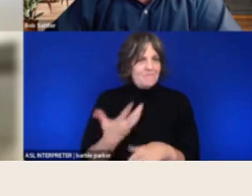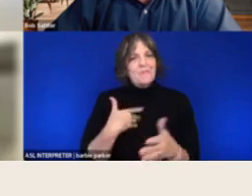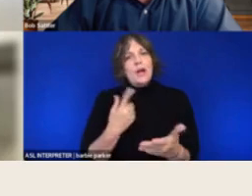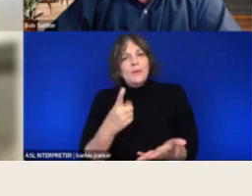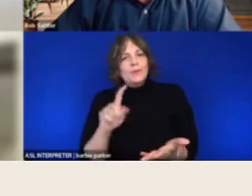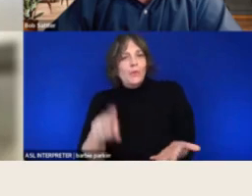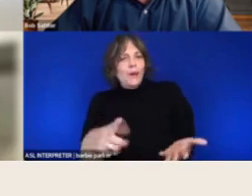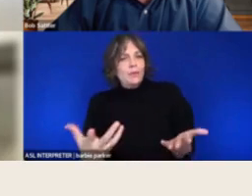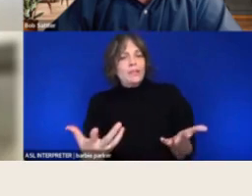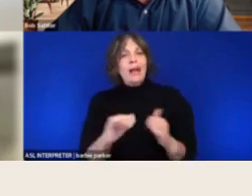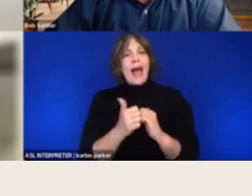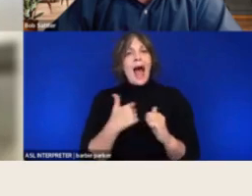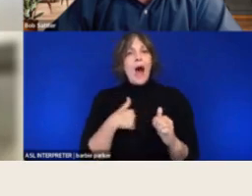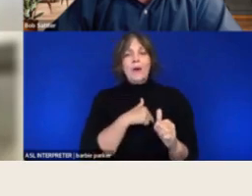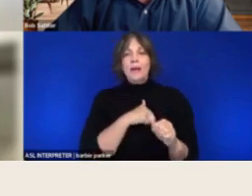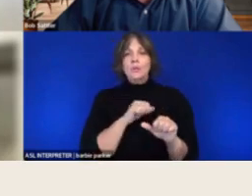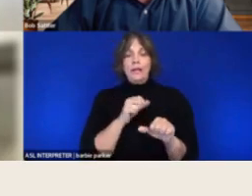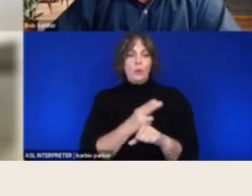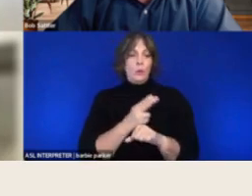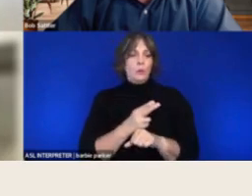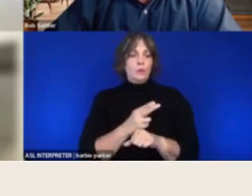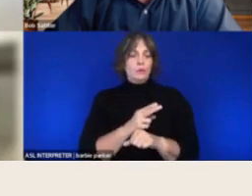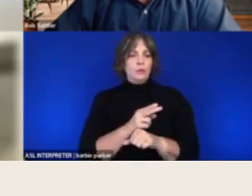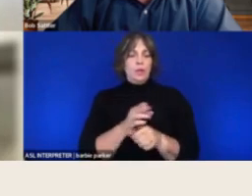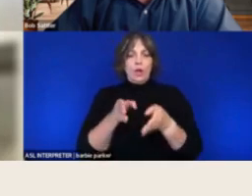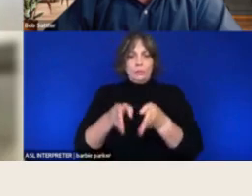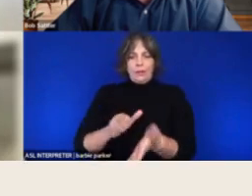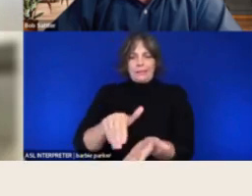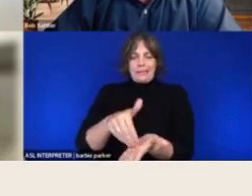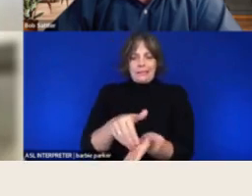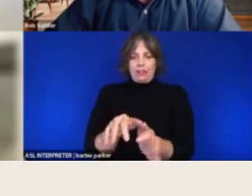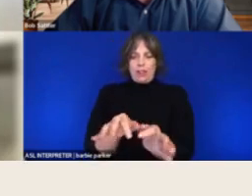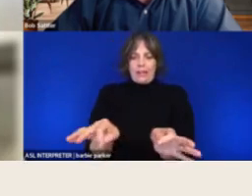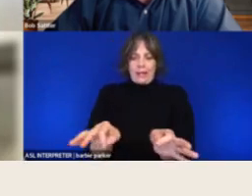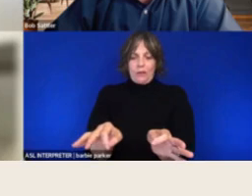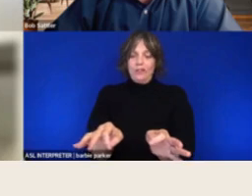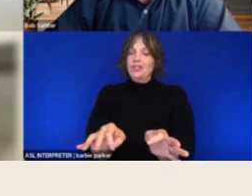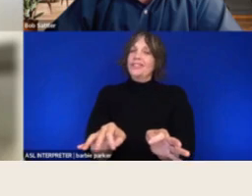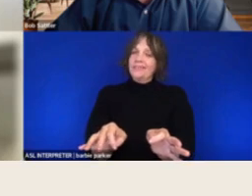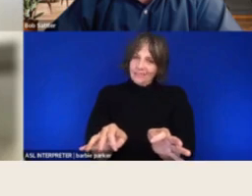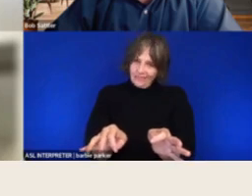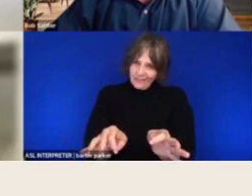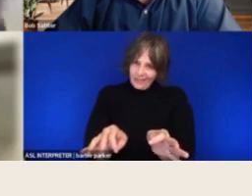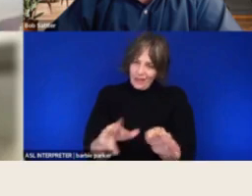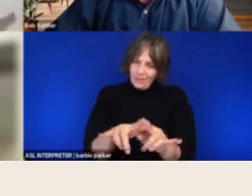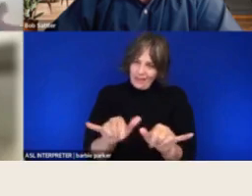was, how can we use person-centered language while continuing to comply with